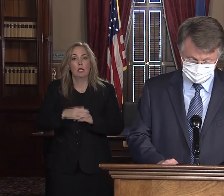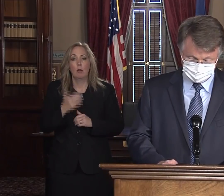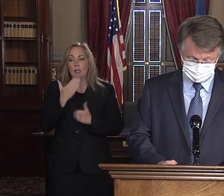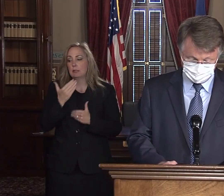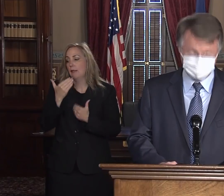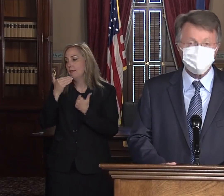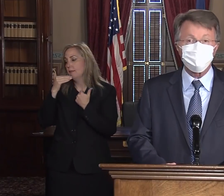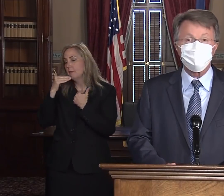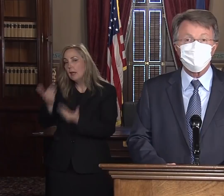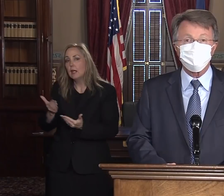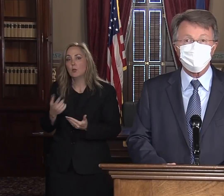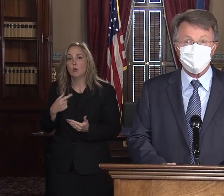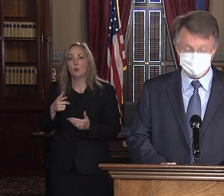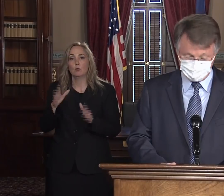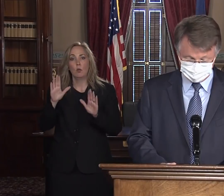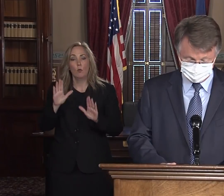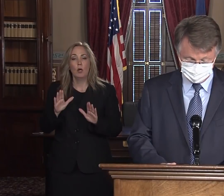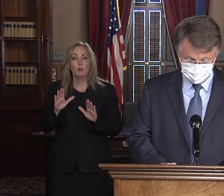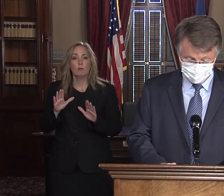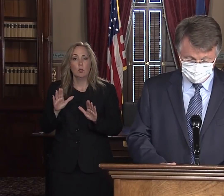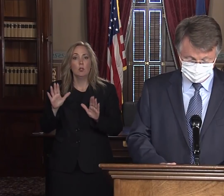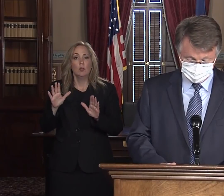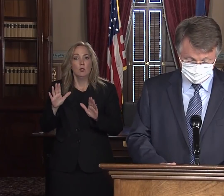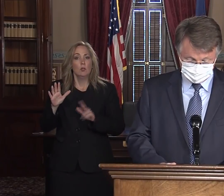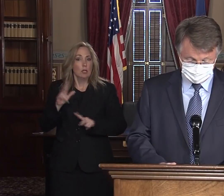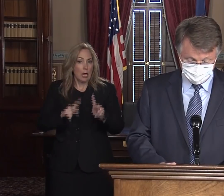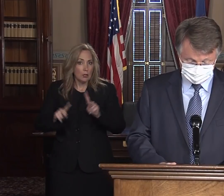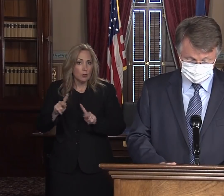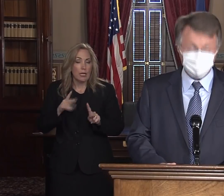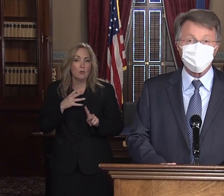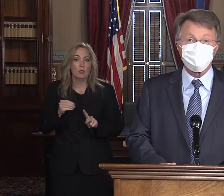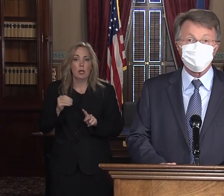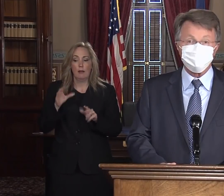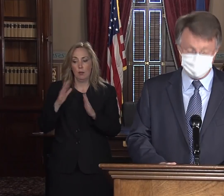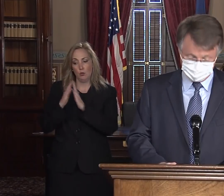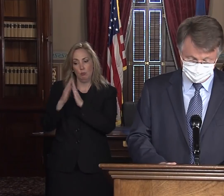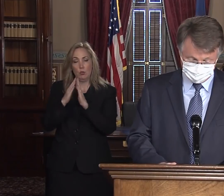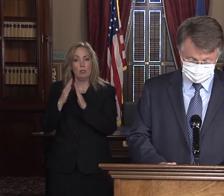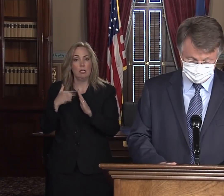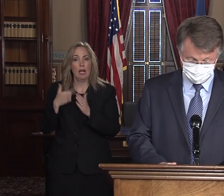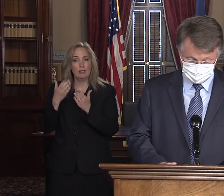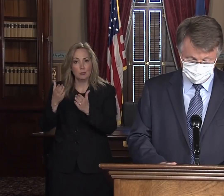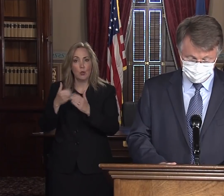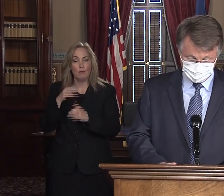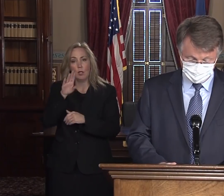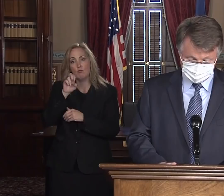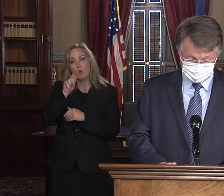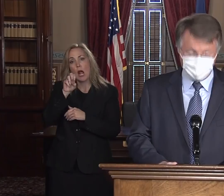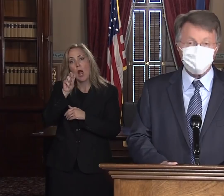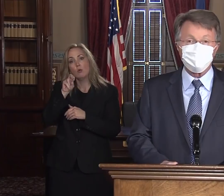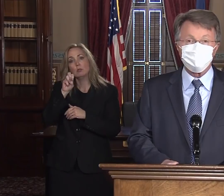GOVERNOR, THANK YOU FOR YOUR LOVE AND CARE FOR THE CITIZENS OF MICHIGAN. THANK YOU ESPECIALLY TO THE